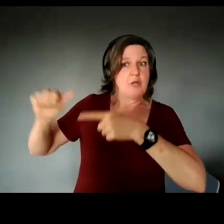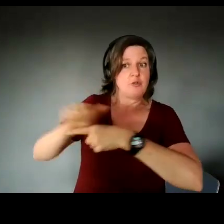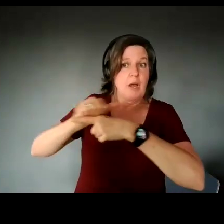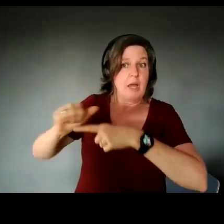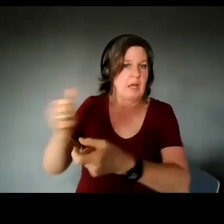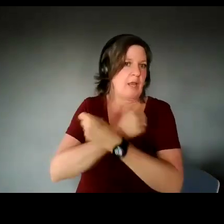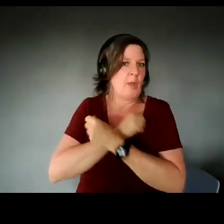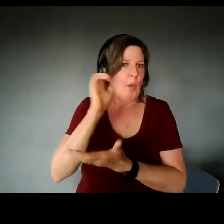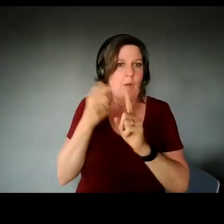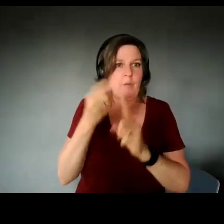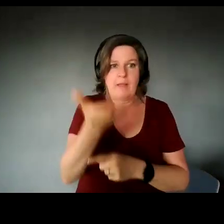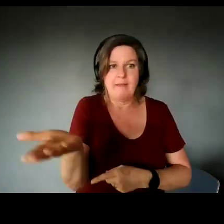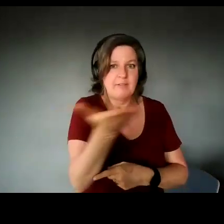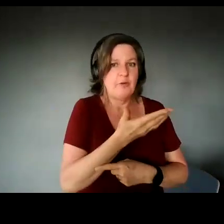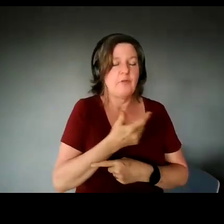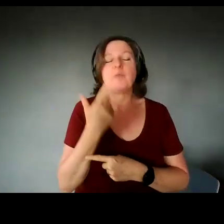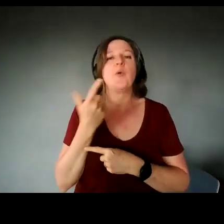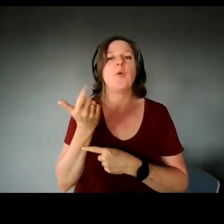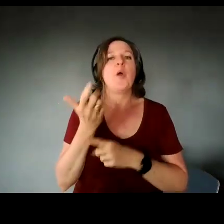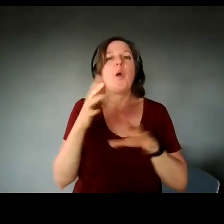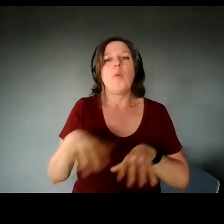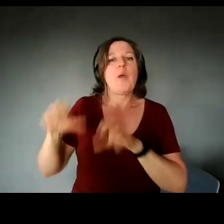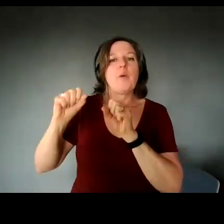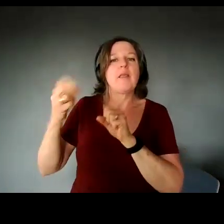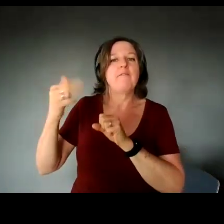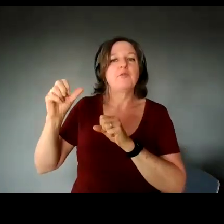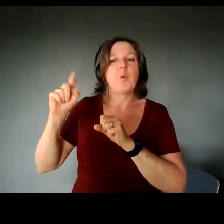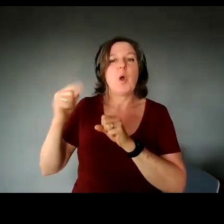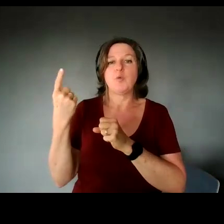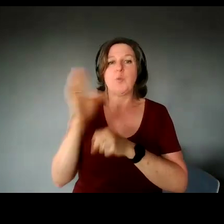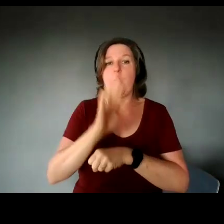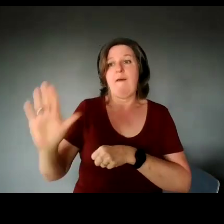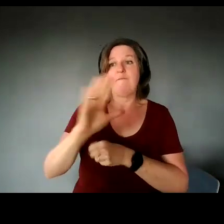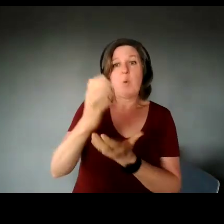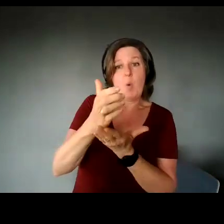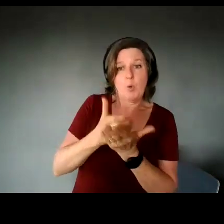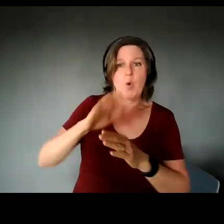love to host you on our platform, as well. So I think I whizzed through that but I'm